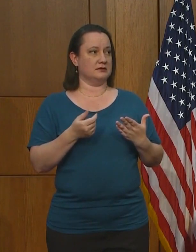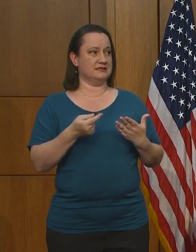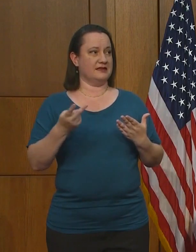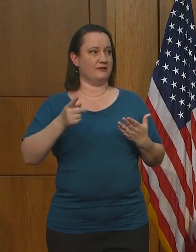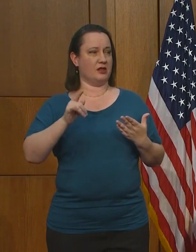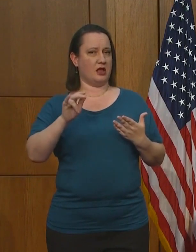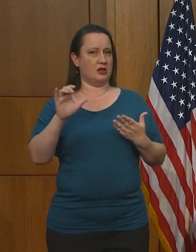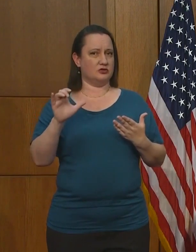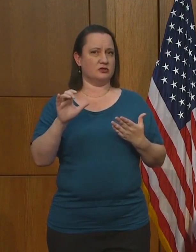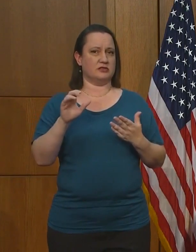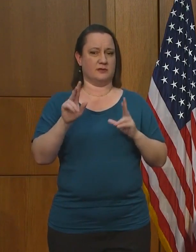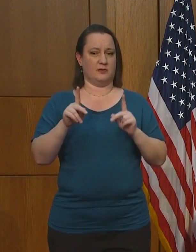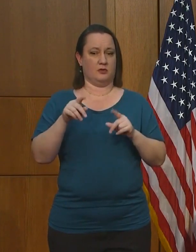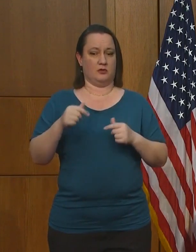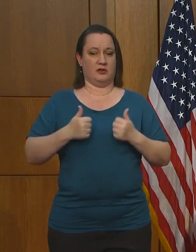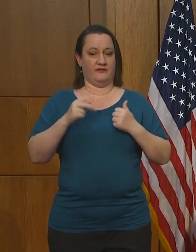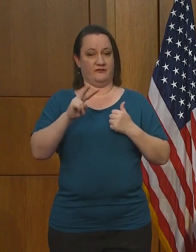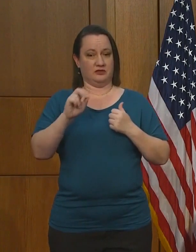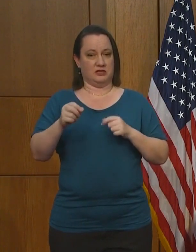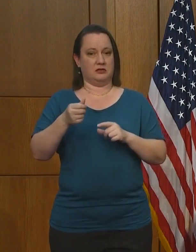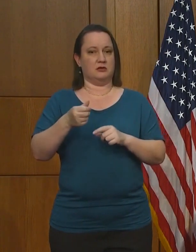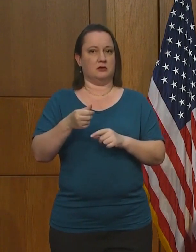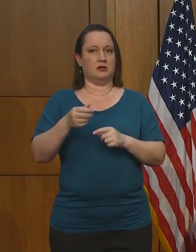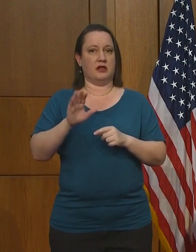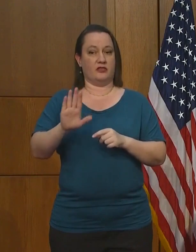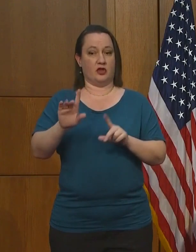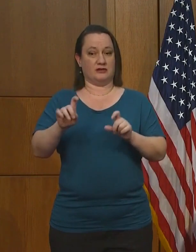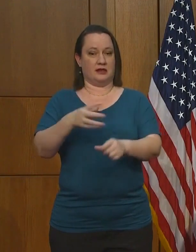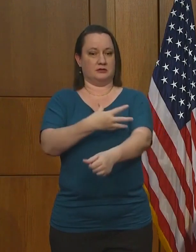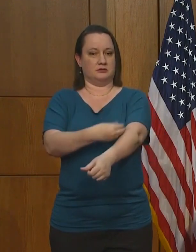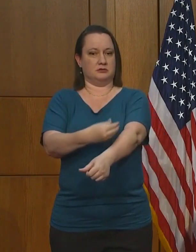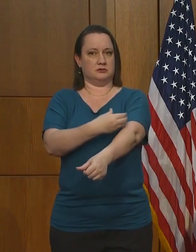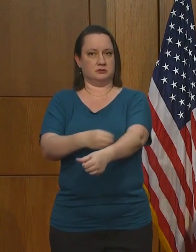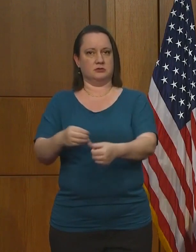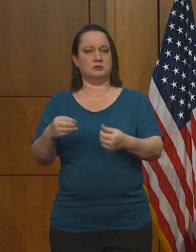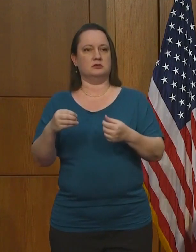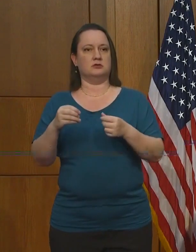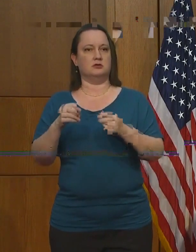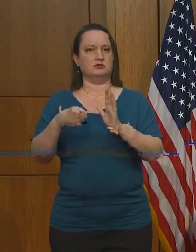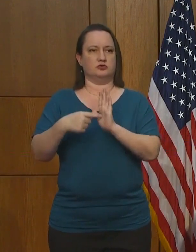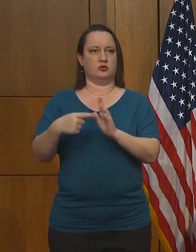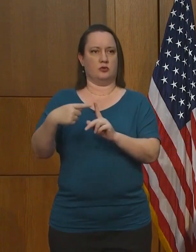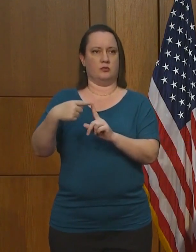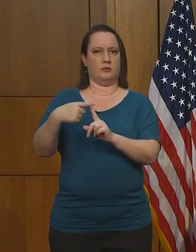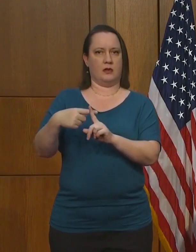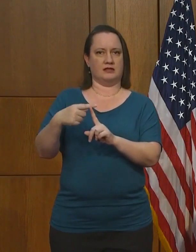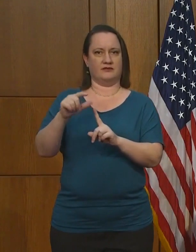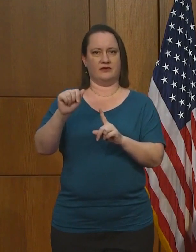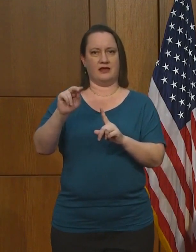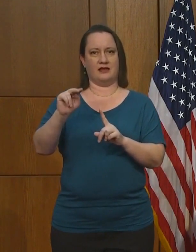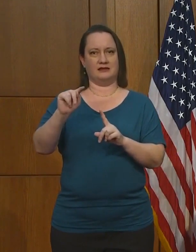RECEIVES POSITIVE ANTIBODY TRANSFER. IF THERE MANY